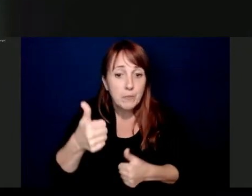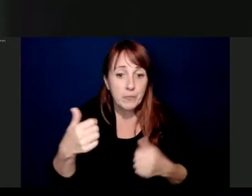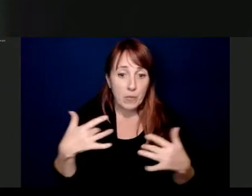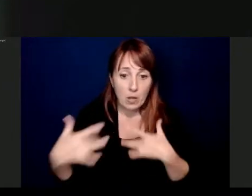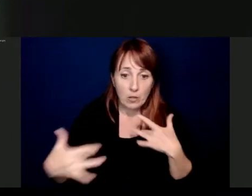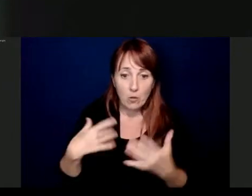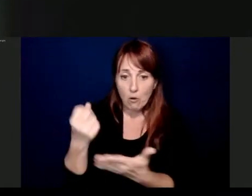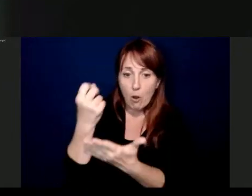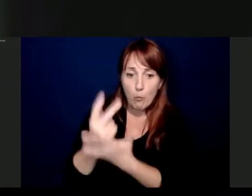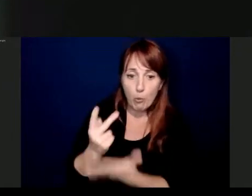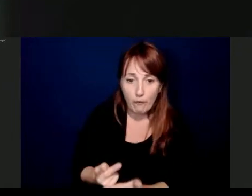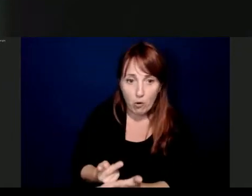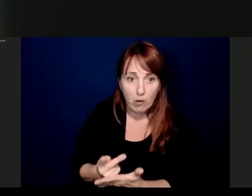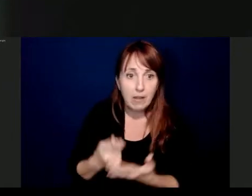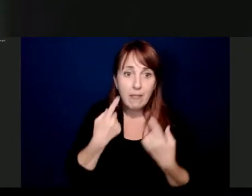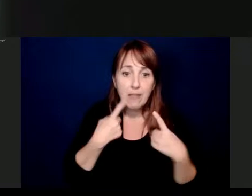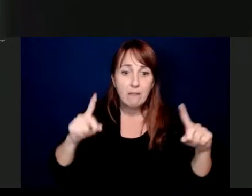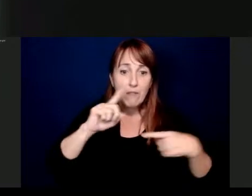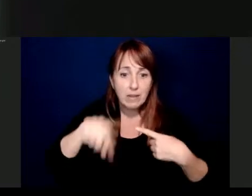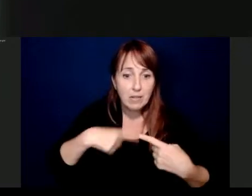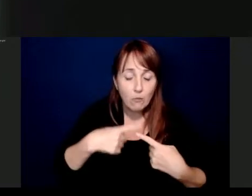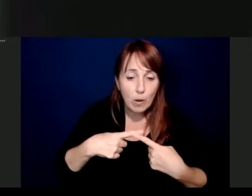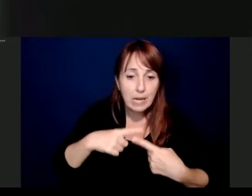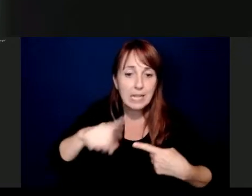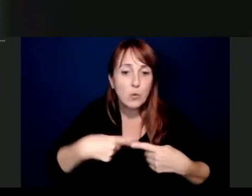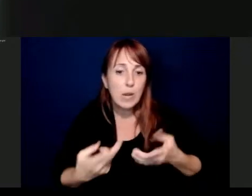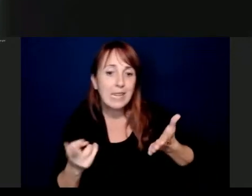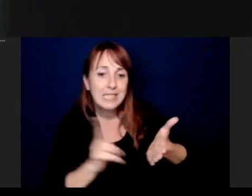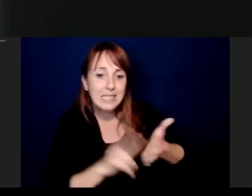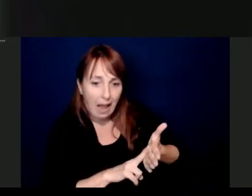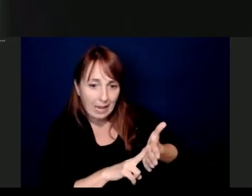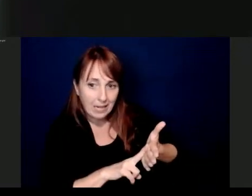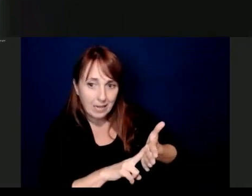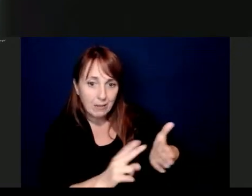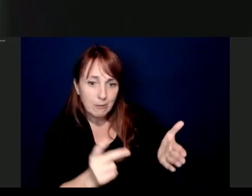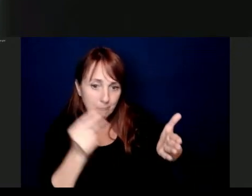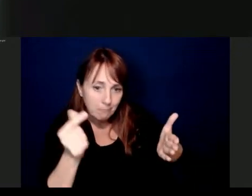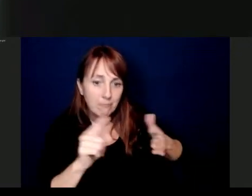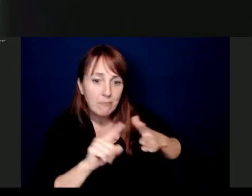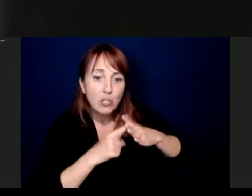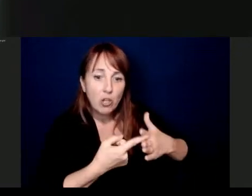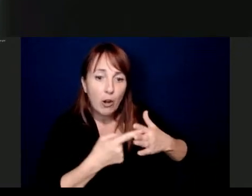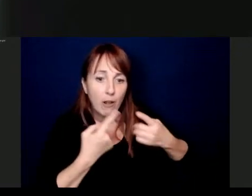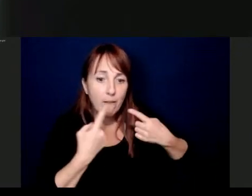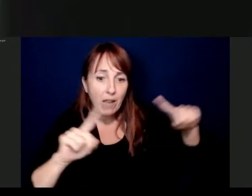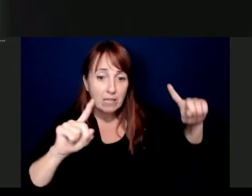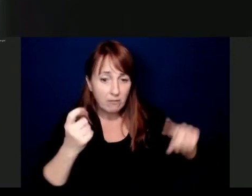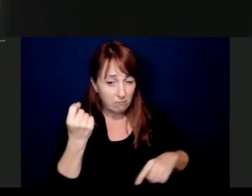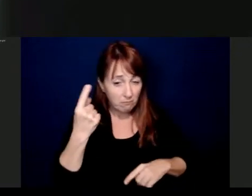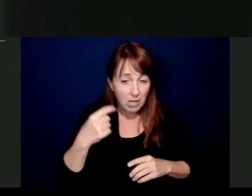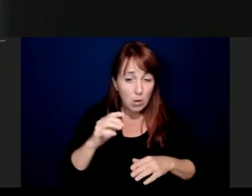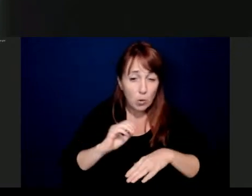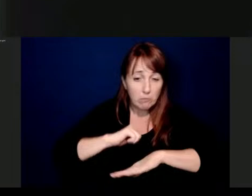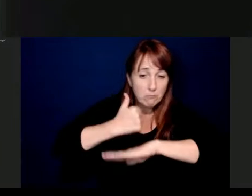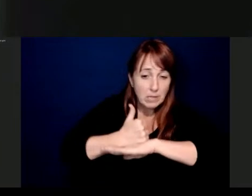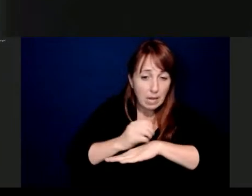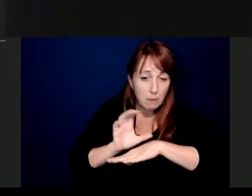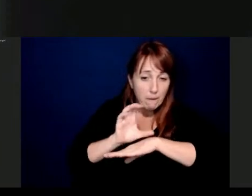the effective date on this is upon signing. So we're going to impose these new rules with new standards